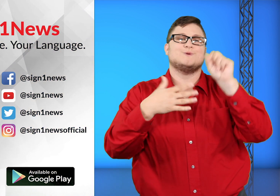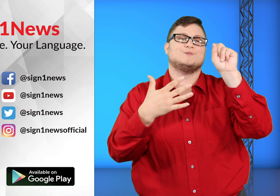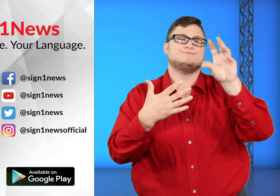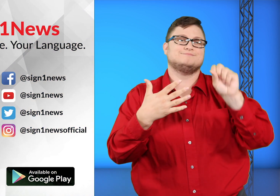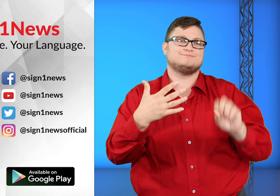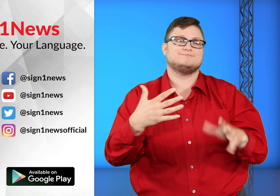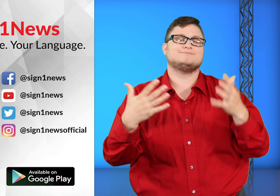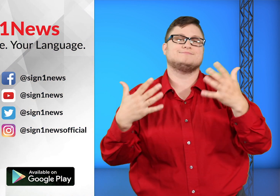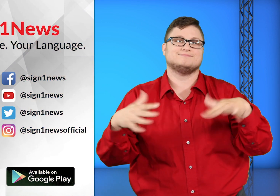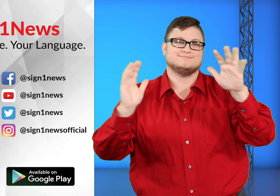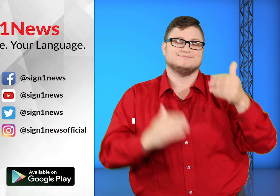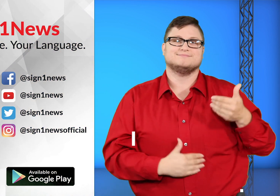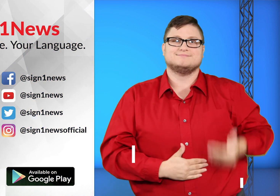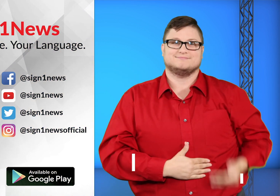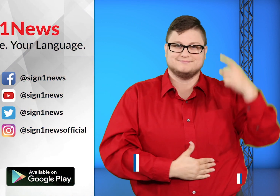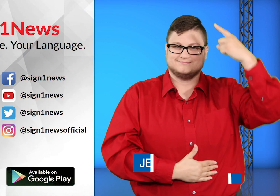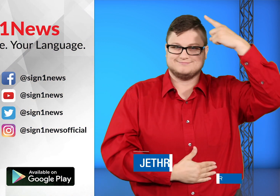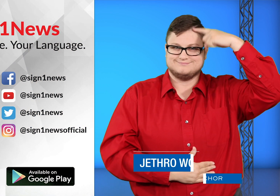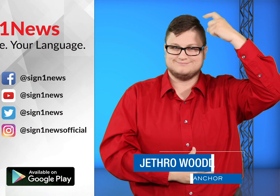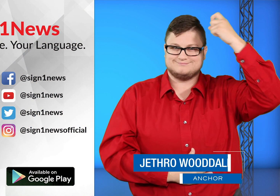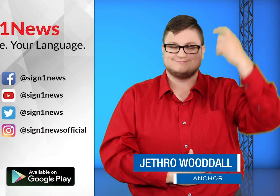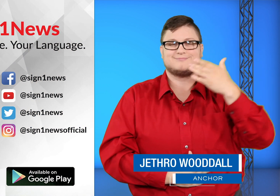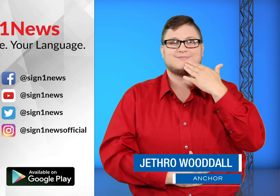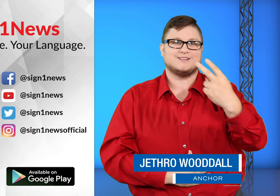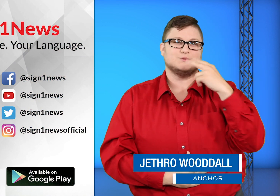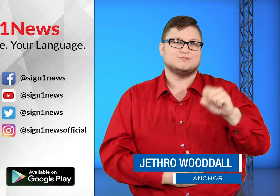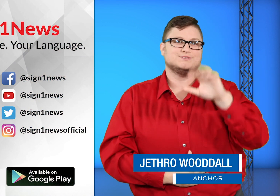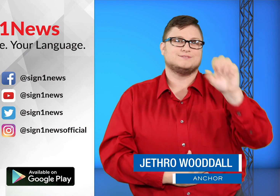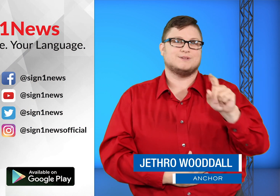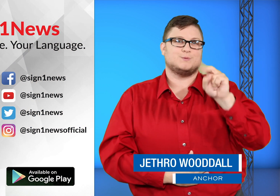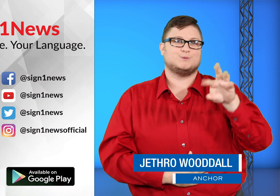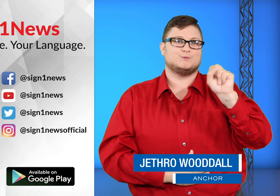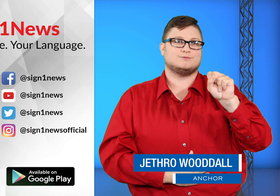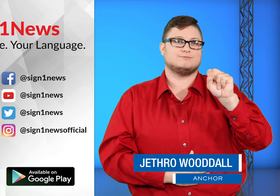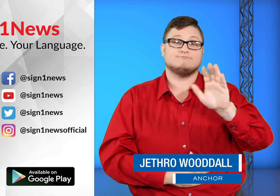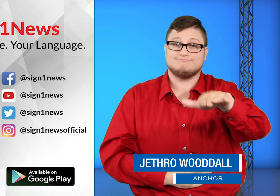And those are your top stories for today. I'm Jethro Wooddall. Thank you for watching Sign1News.